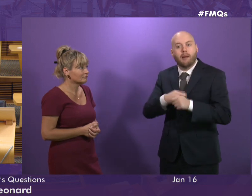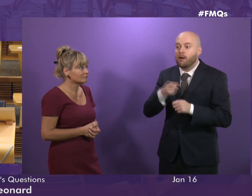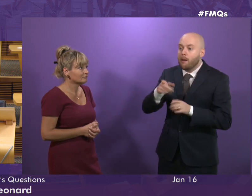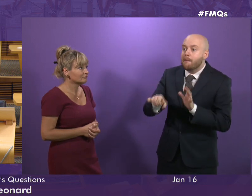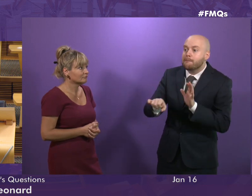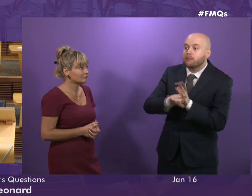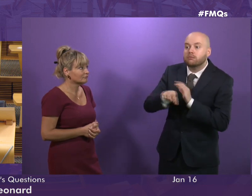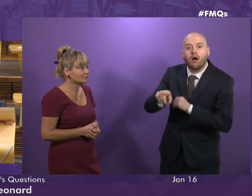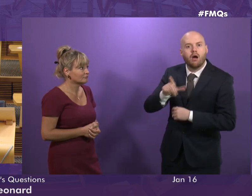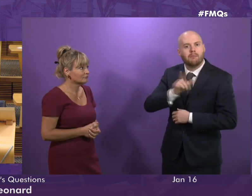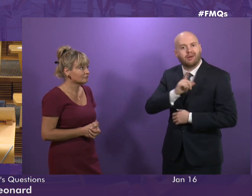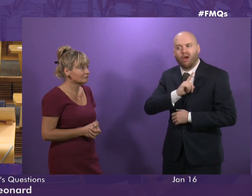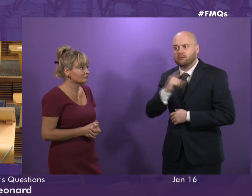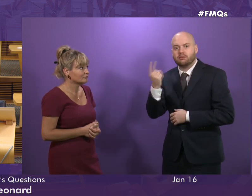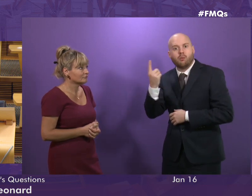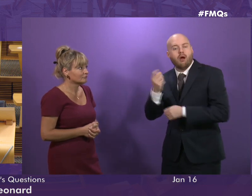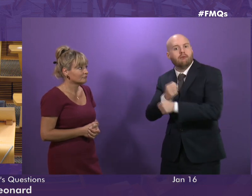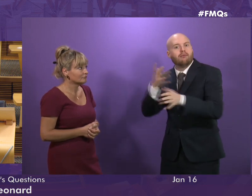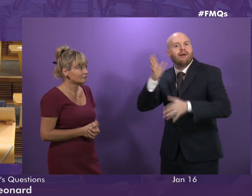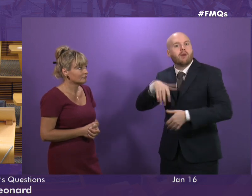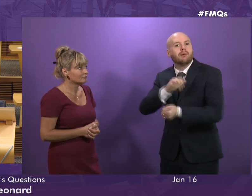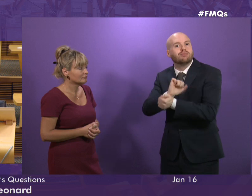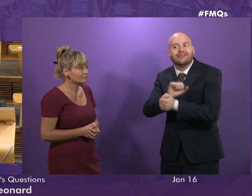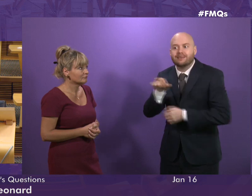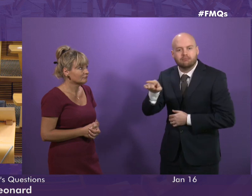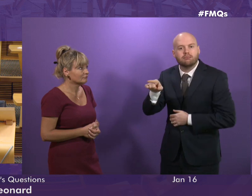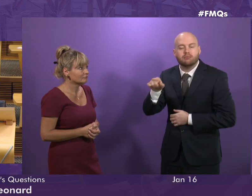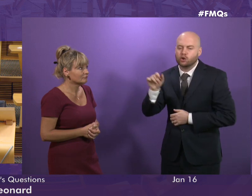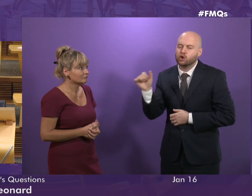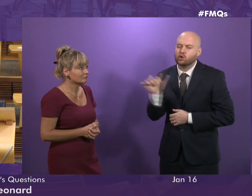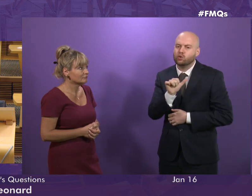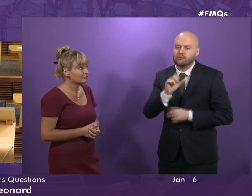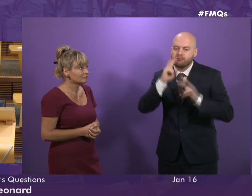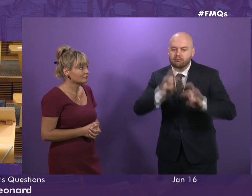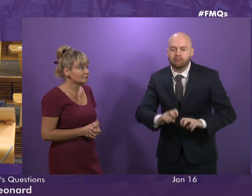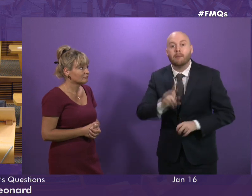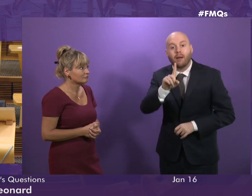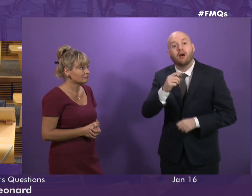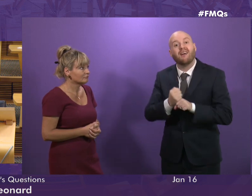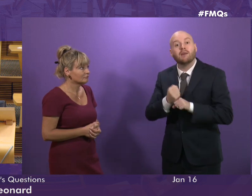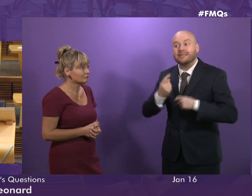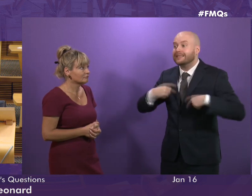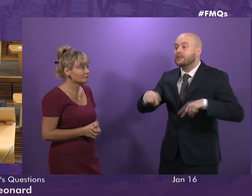in such circumstances. However, the Government voted that down.